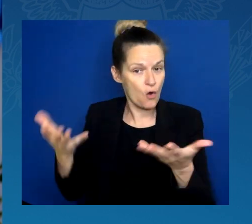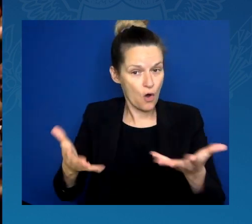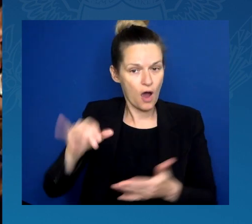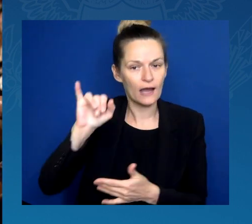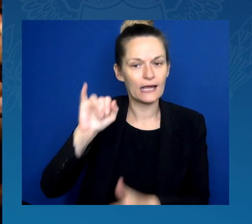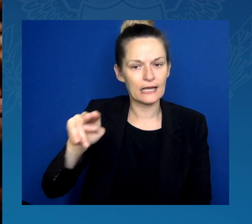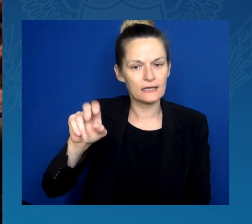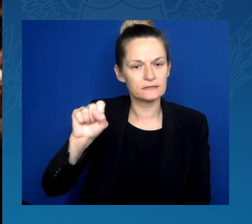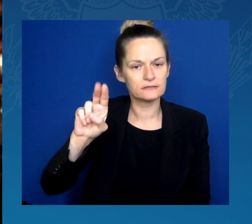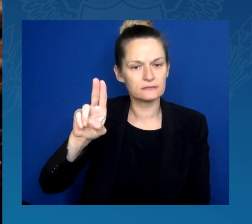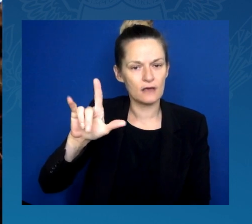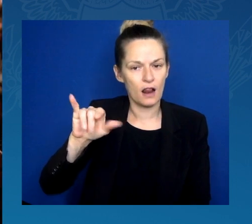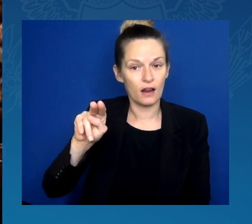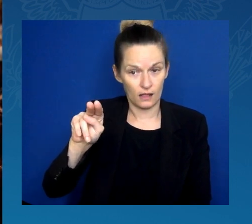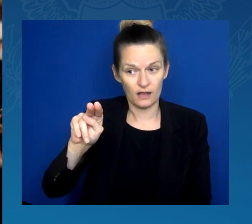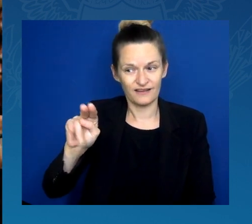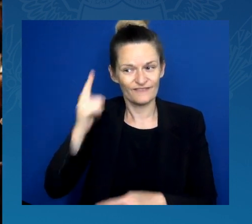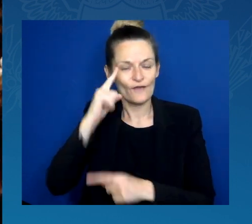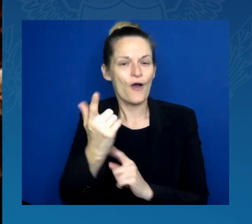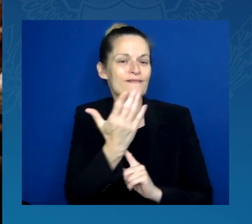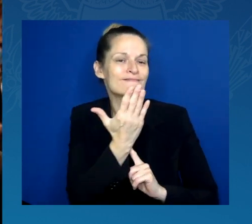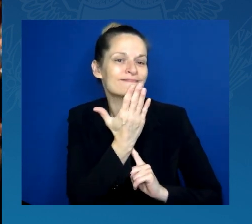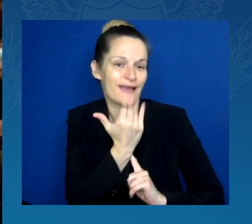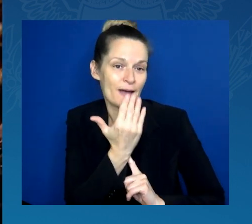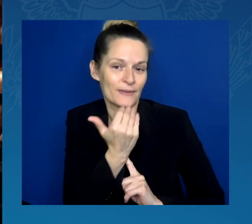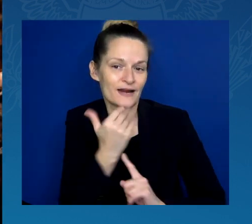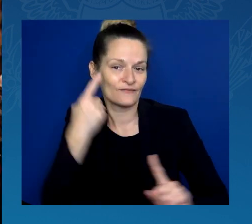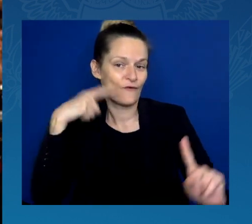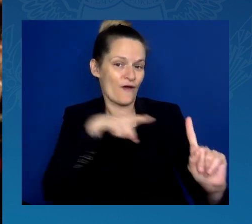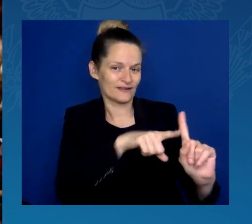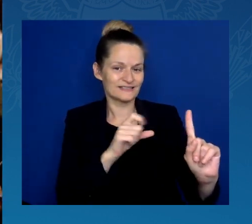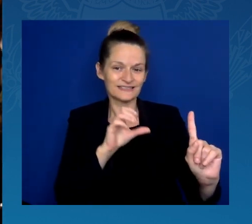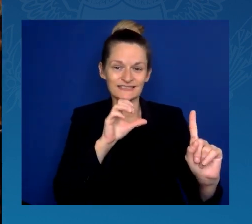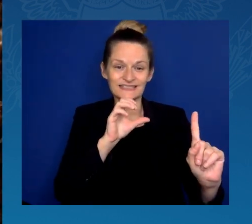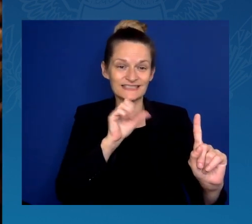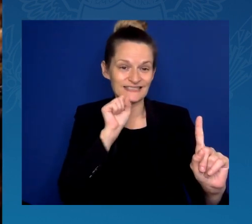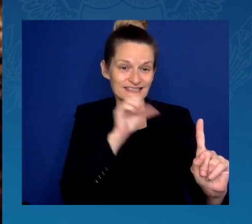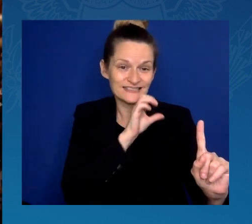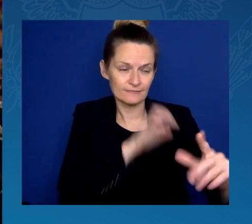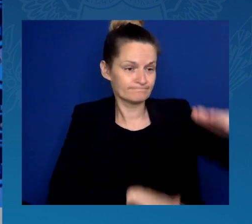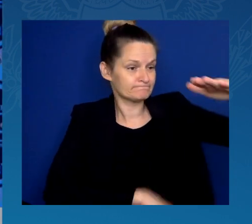reduce health insurance costs for 13 million Americans